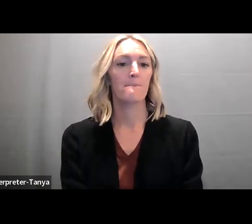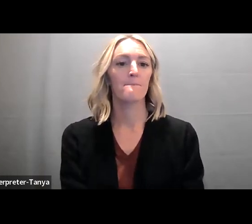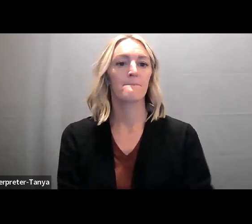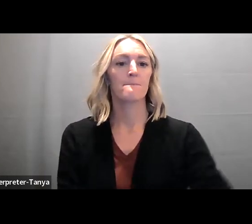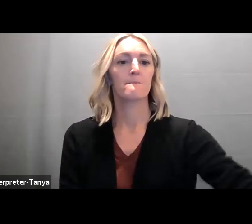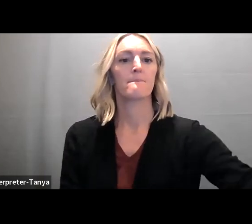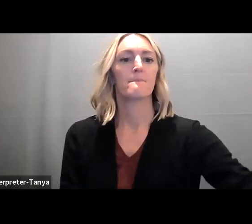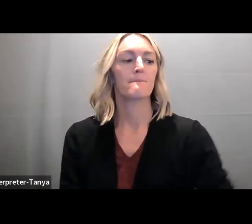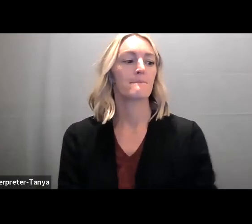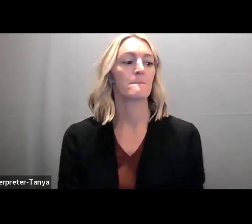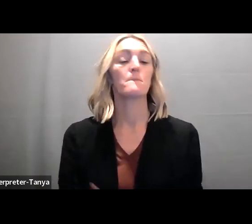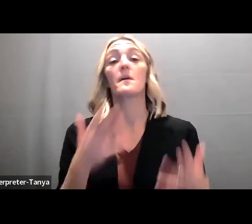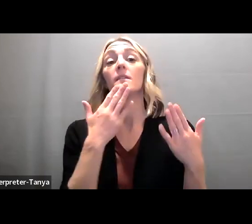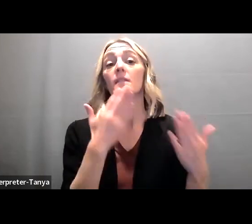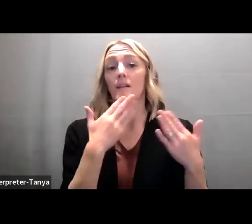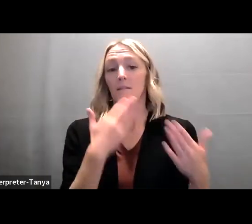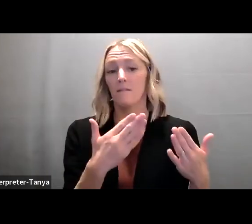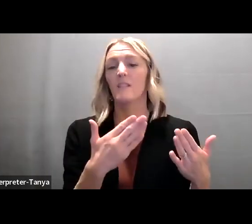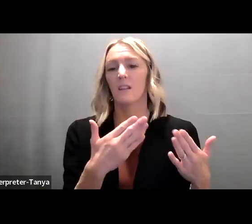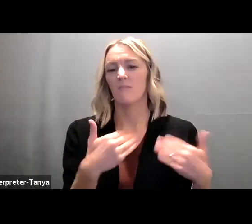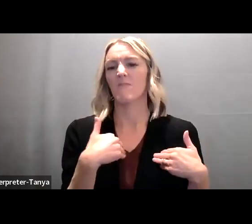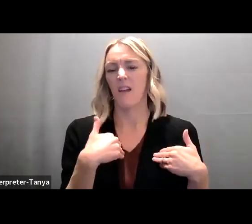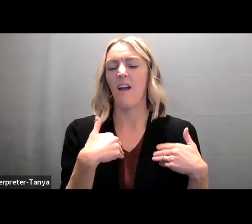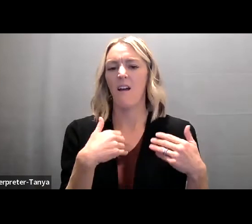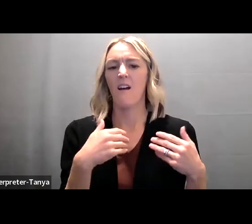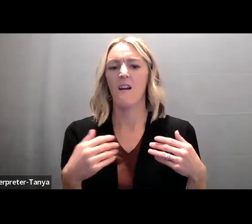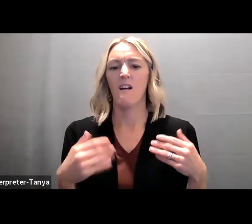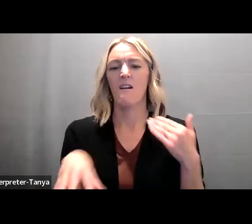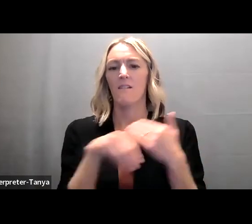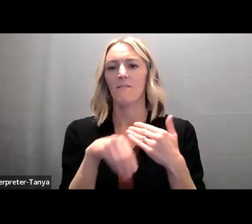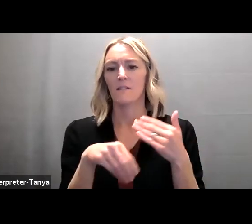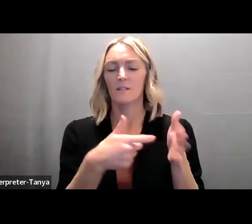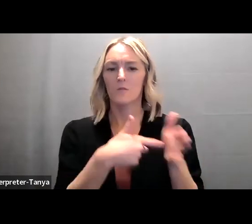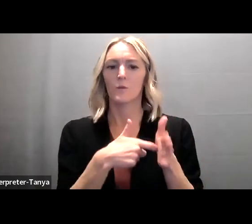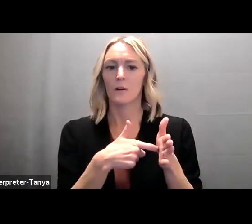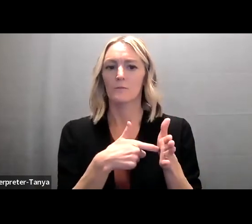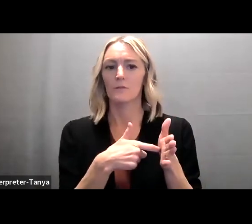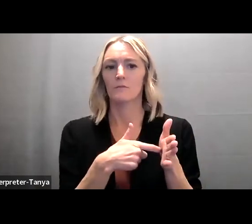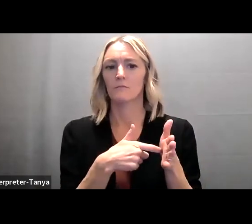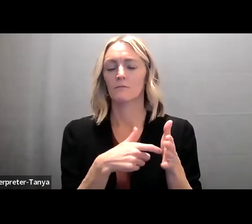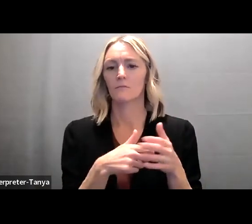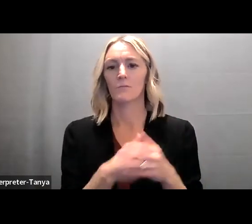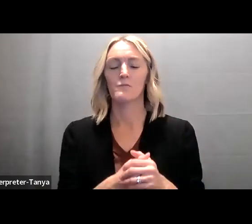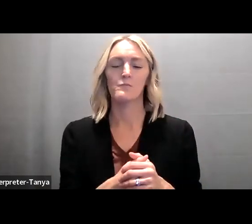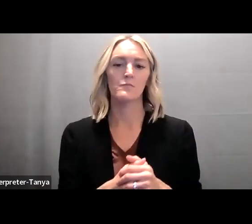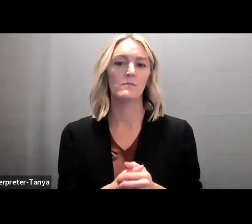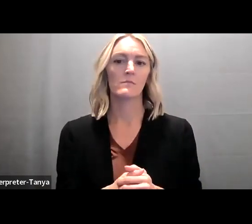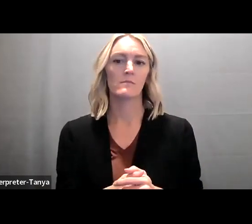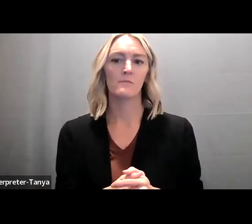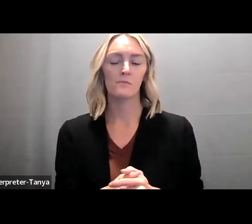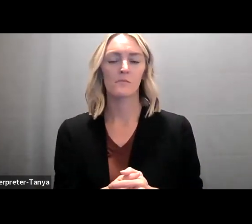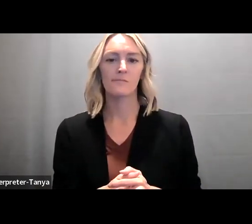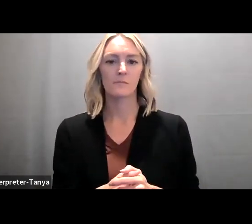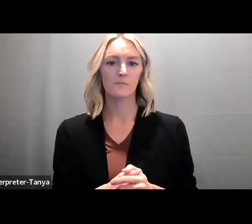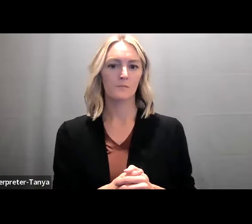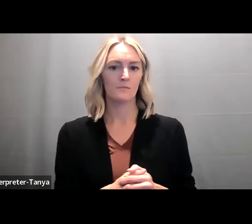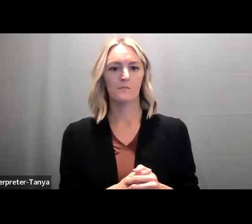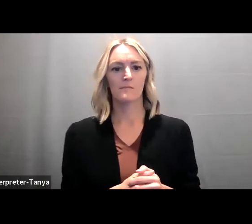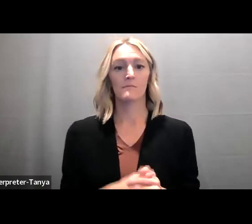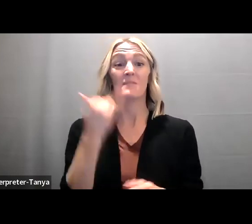So thankfully there are some additional requirements when the setting of the services is provider